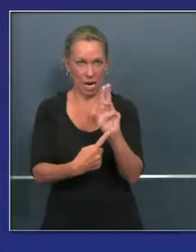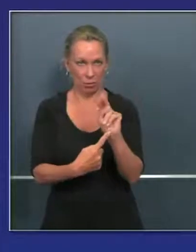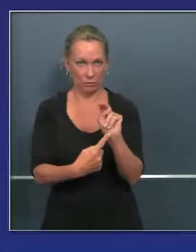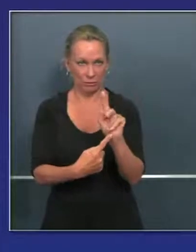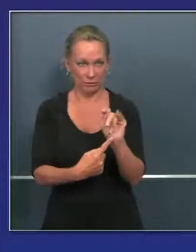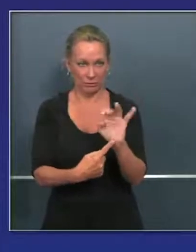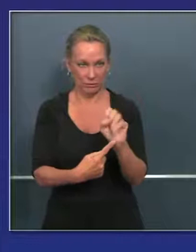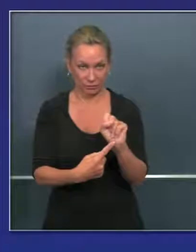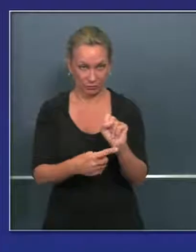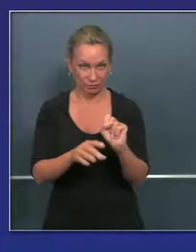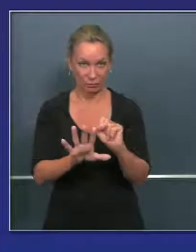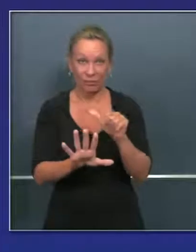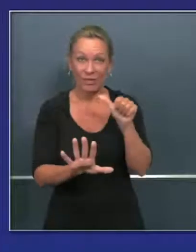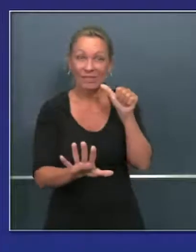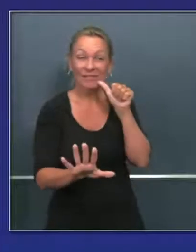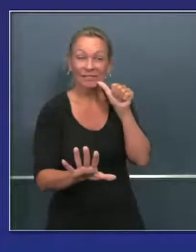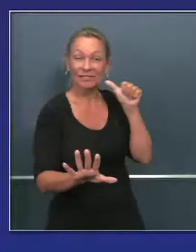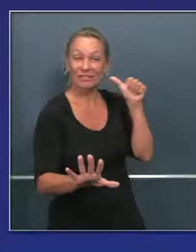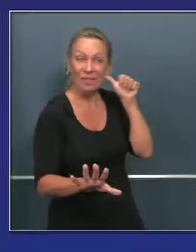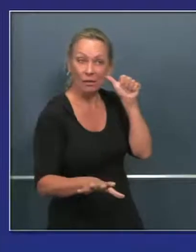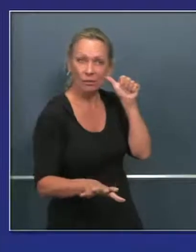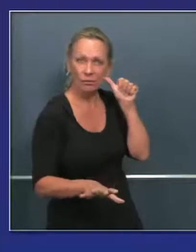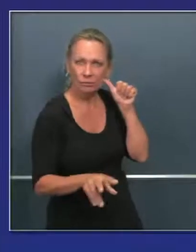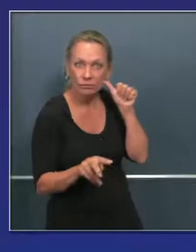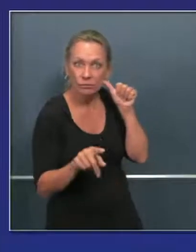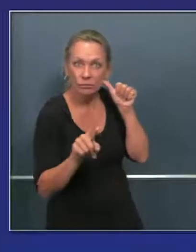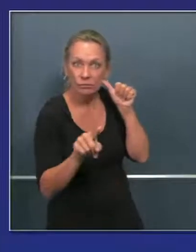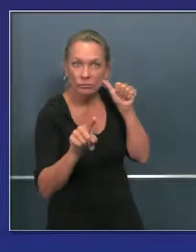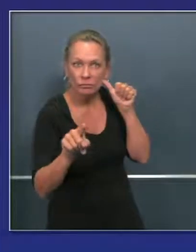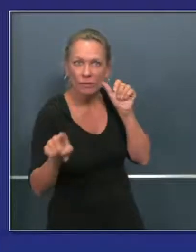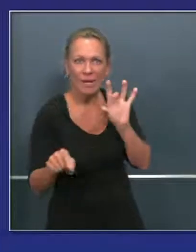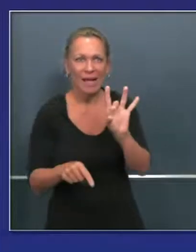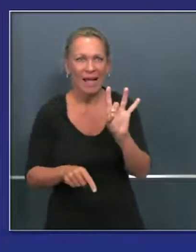collaborative with Imperial County because we believe they need to move back into that